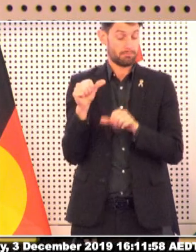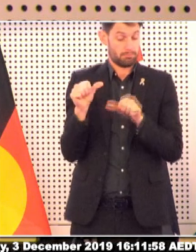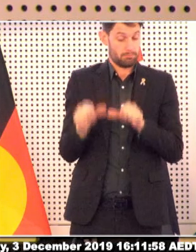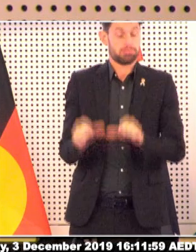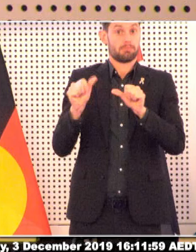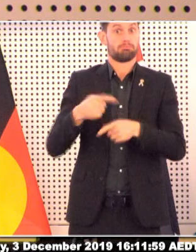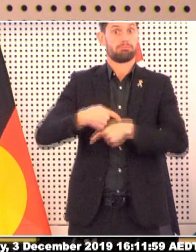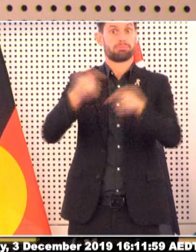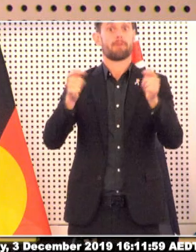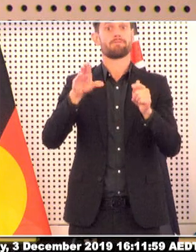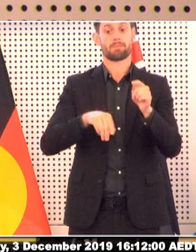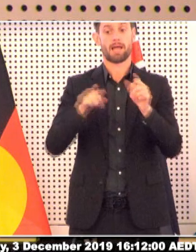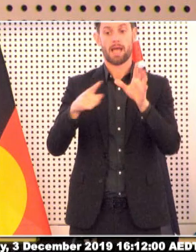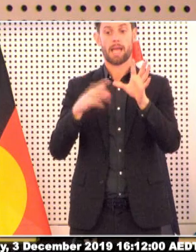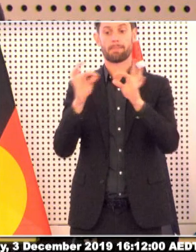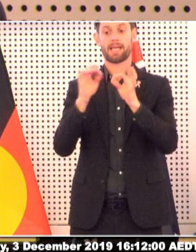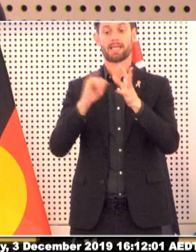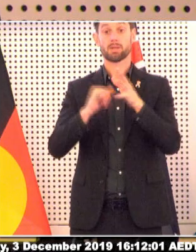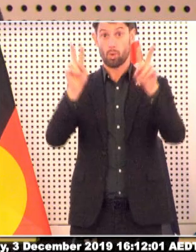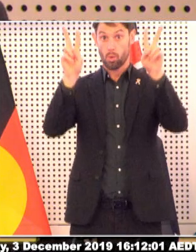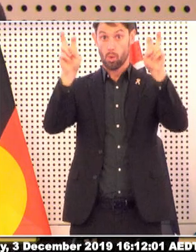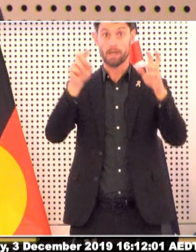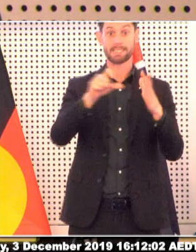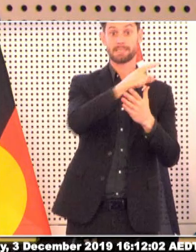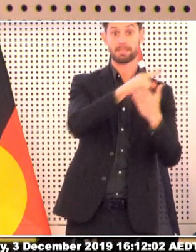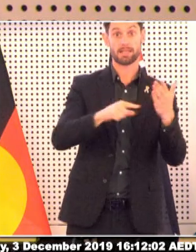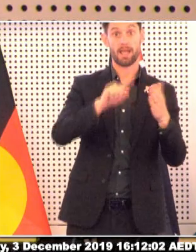It’s titled Disability and Violence in Australia, Personal Safety Survey.